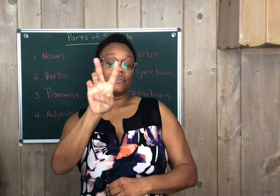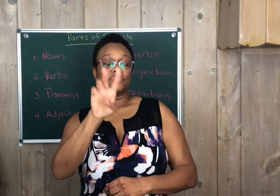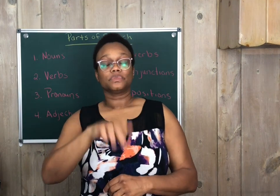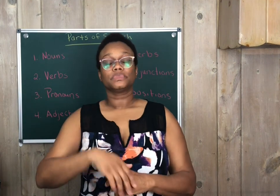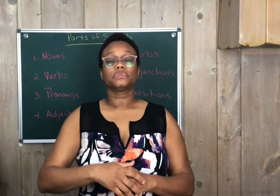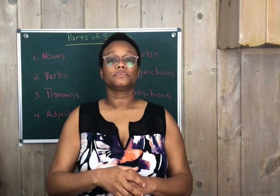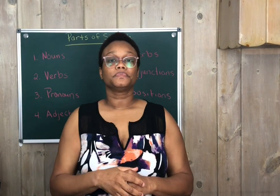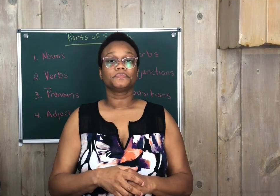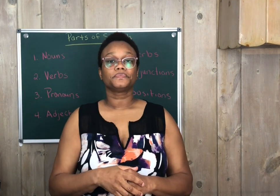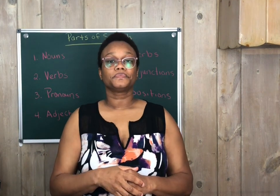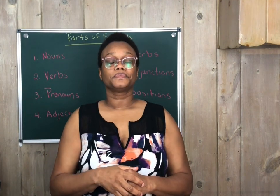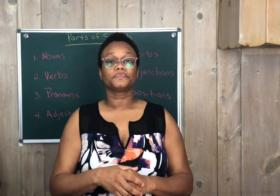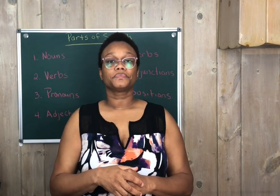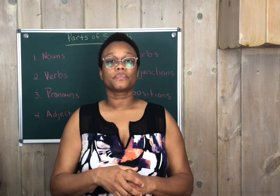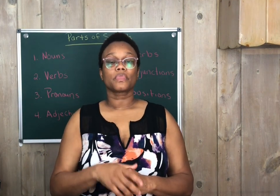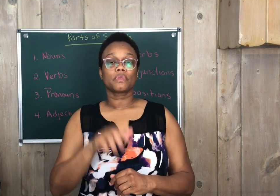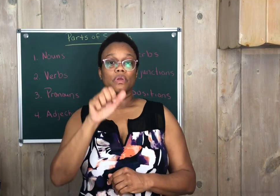The next group are adverbs